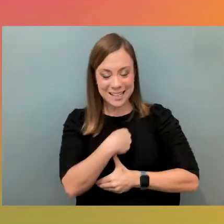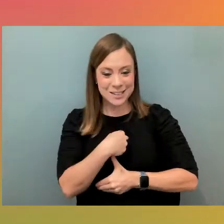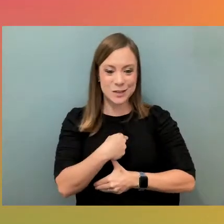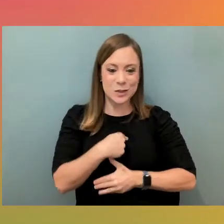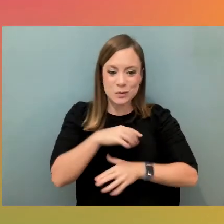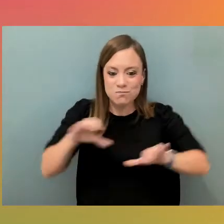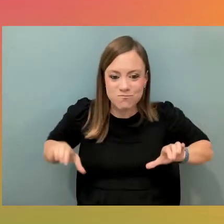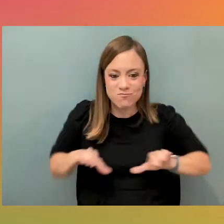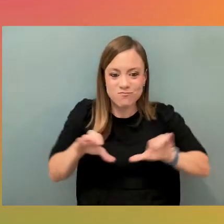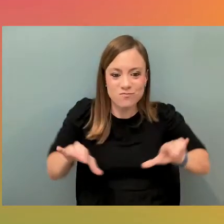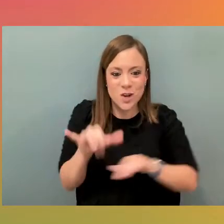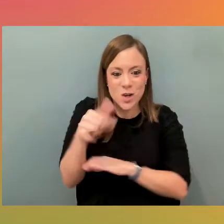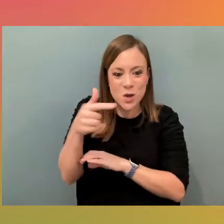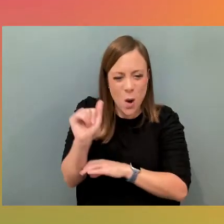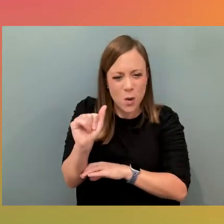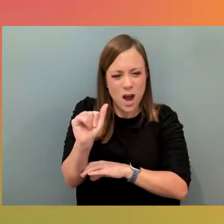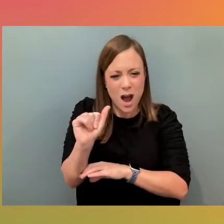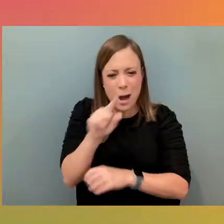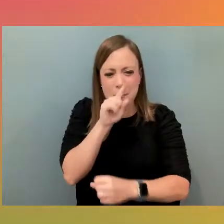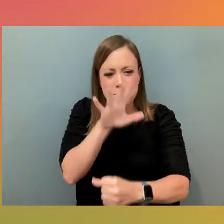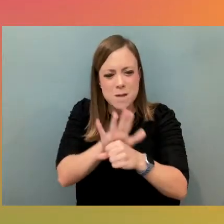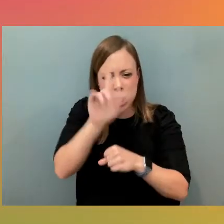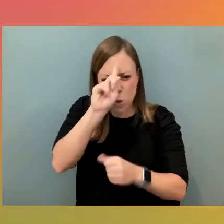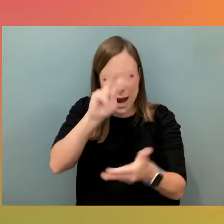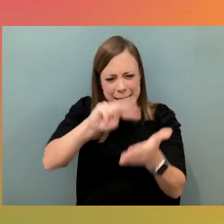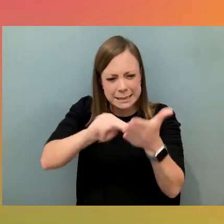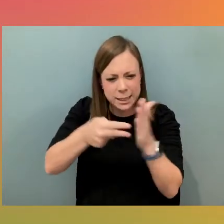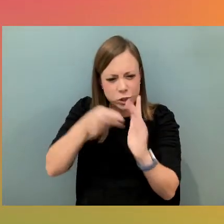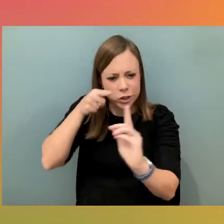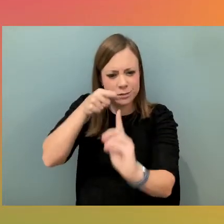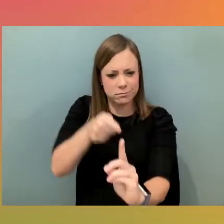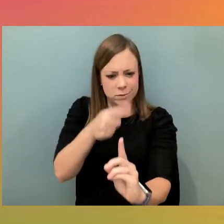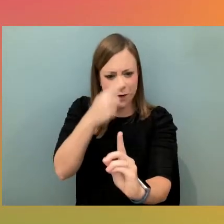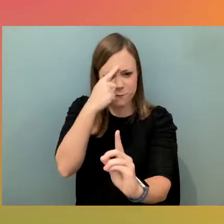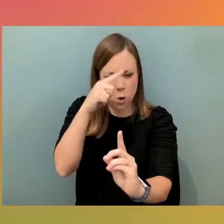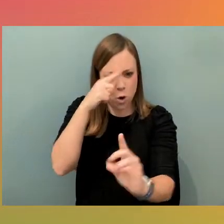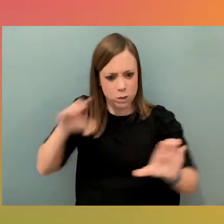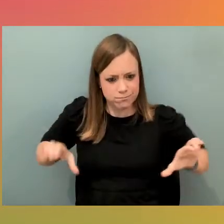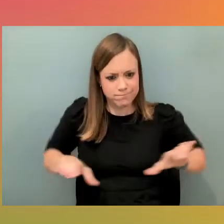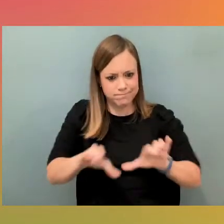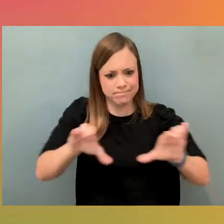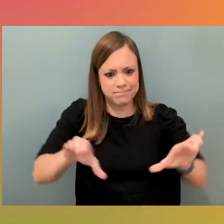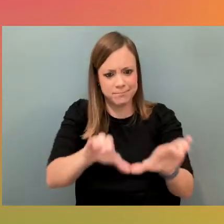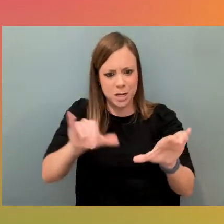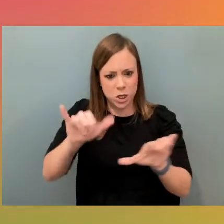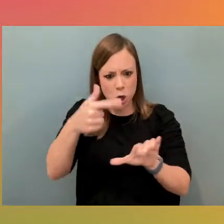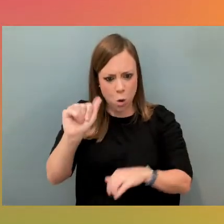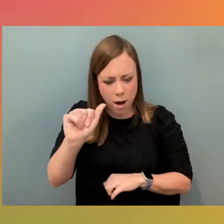ALL ARE HERE TO PRACTICE YOGA,